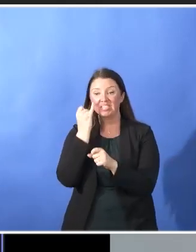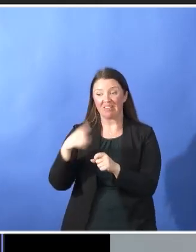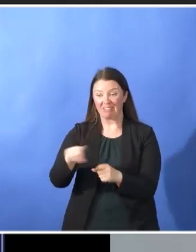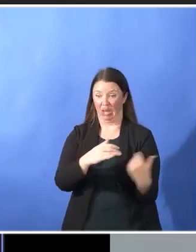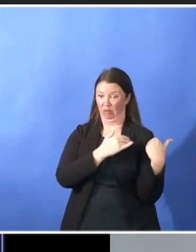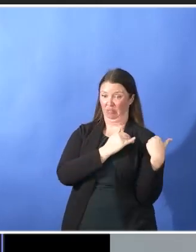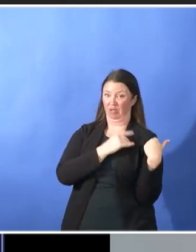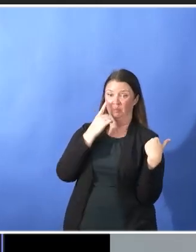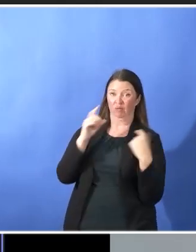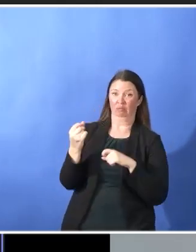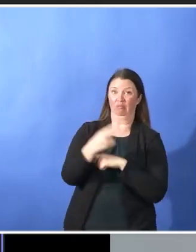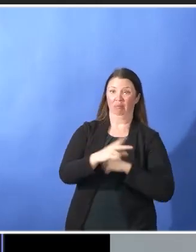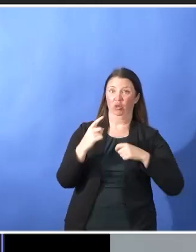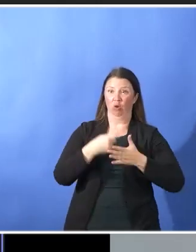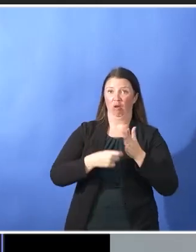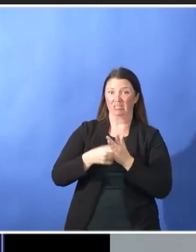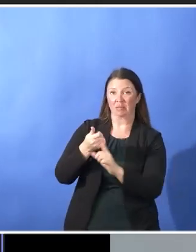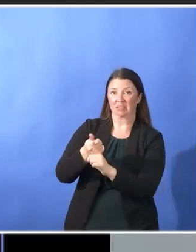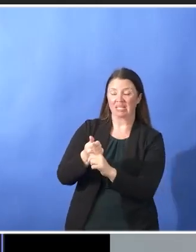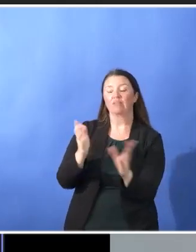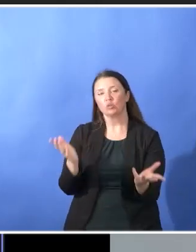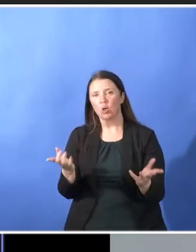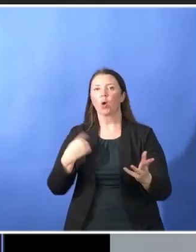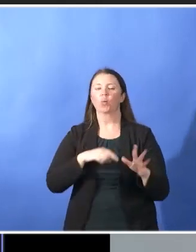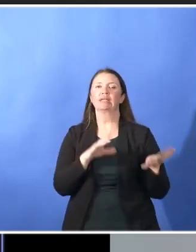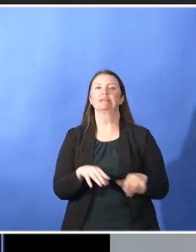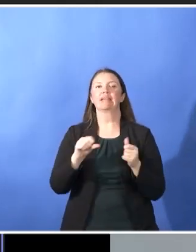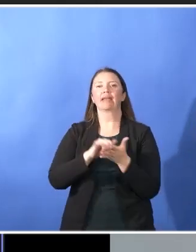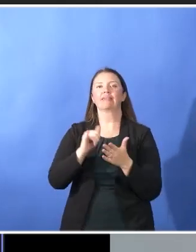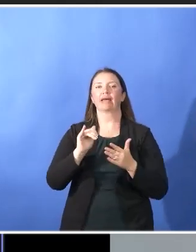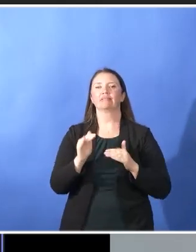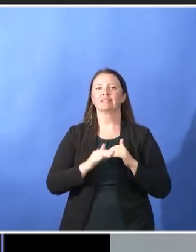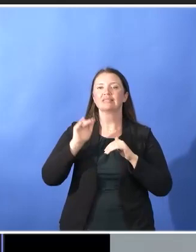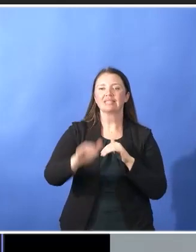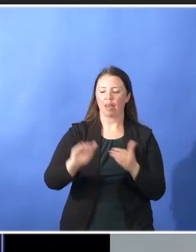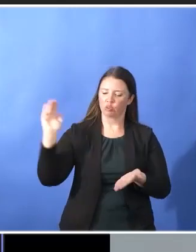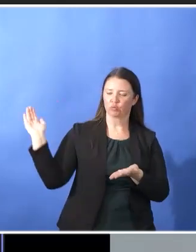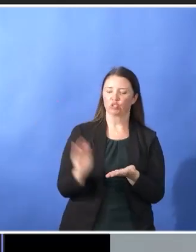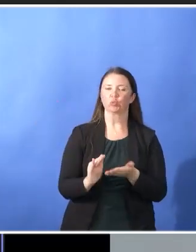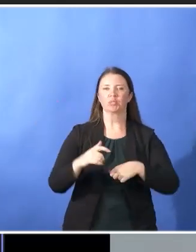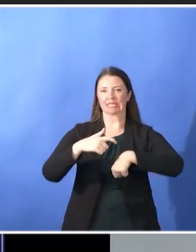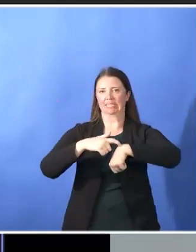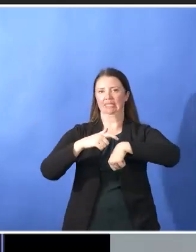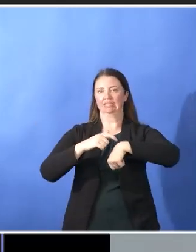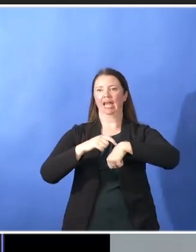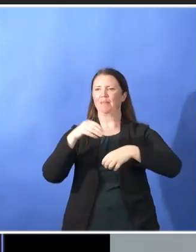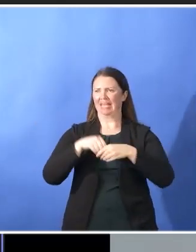PRACTICAL STEP OF REDUCING THE DEMISE TIMES OF LEO TO NO MORE